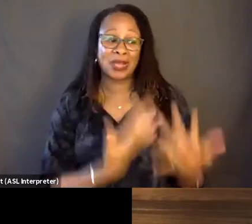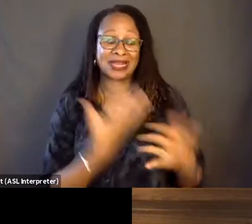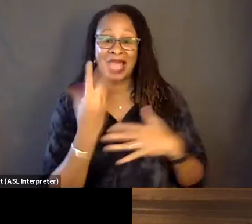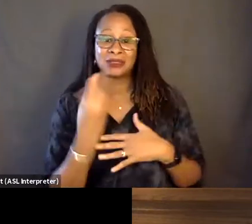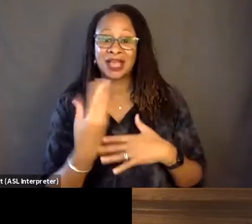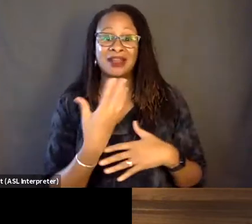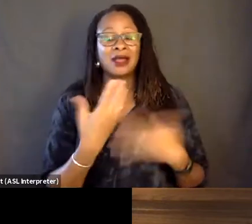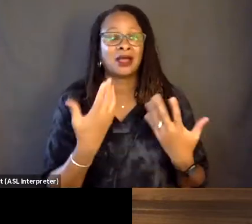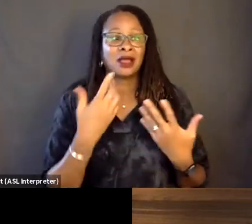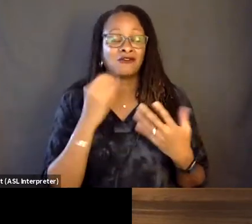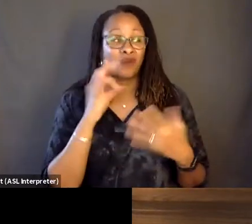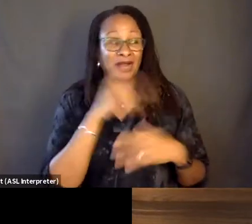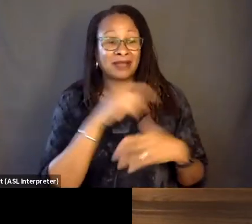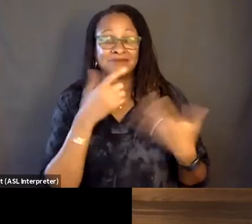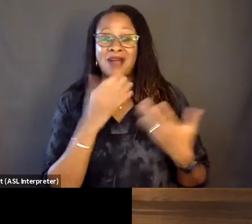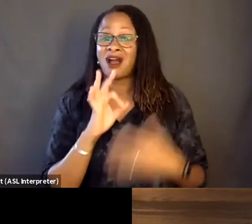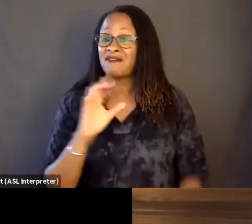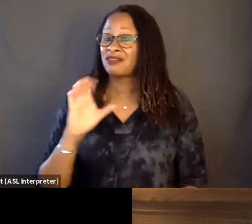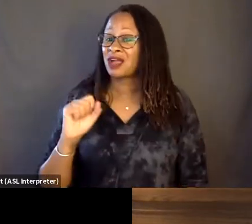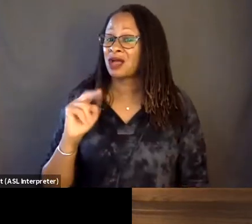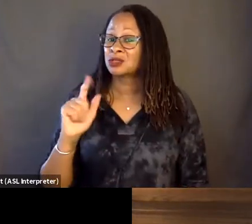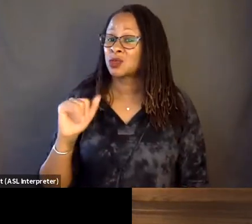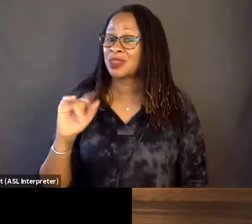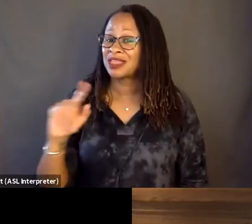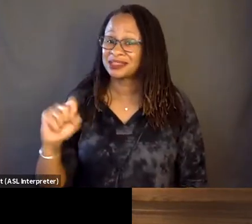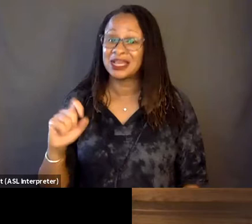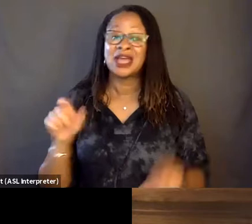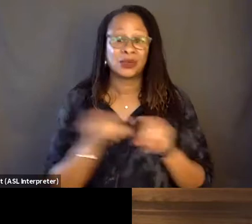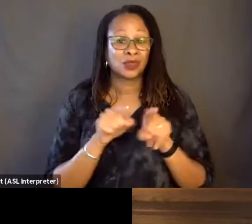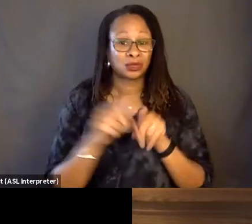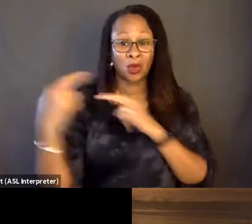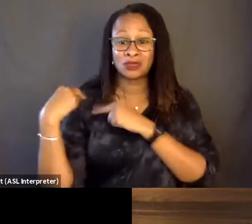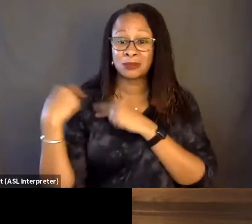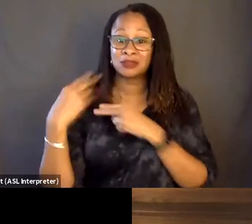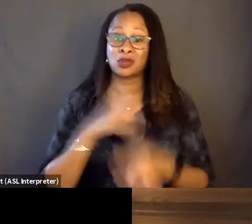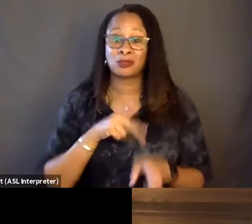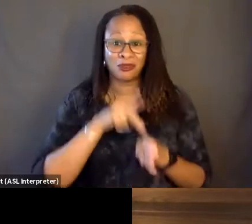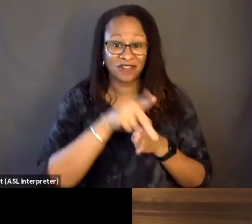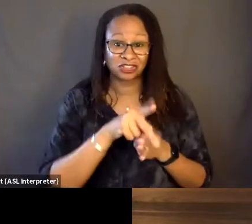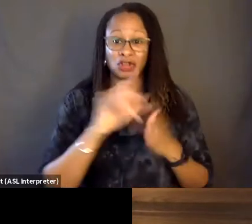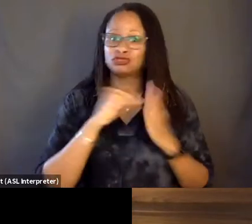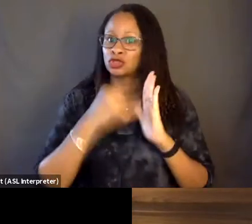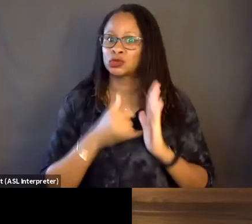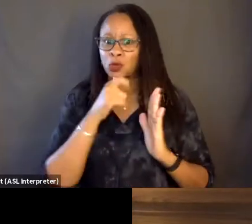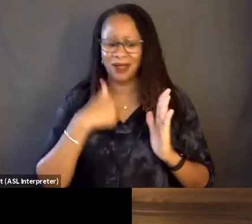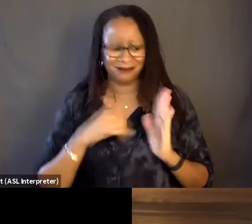And he was a responsible, professional journalist who I could identify with. He was one of us.